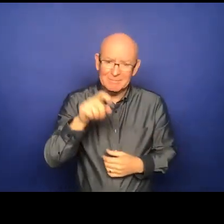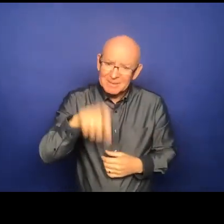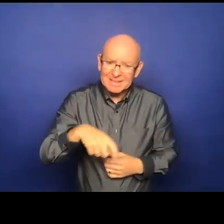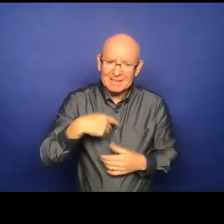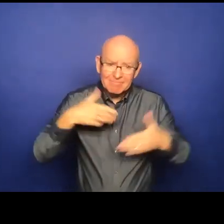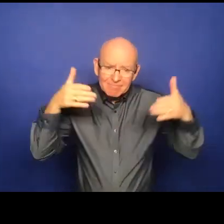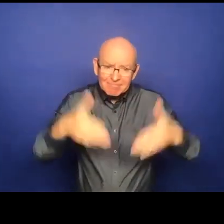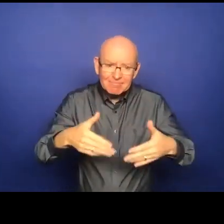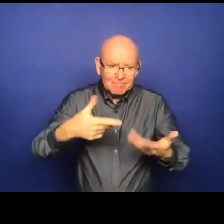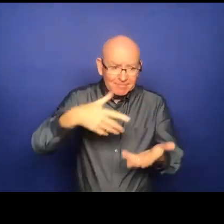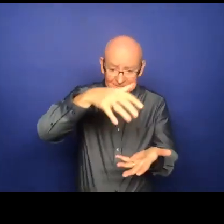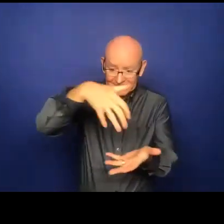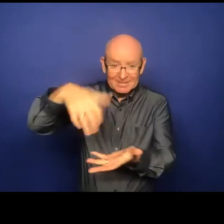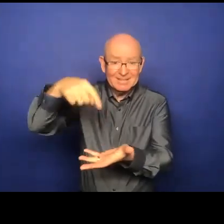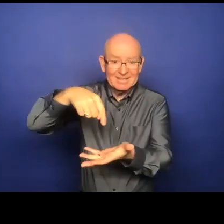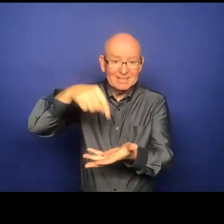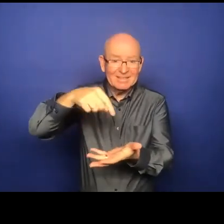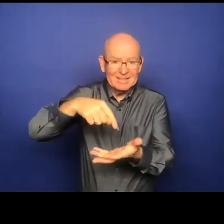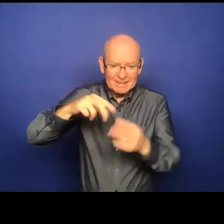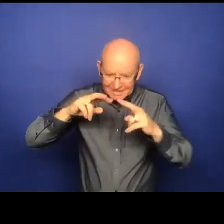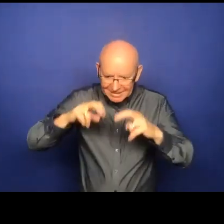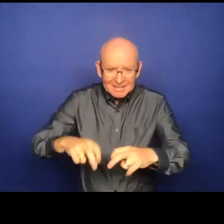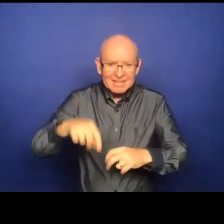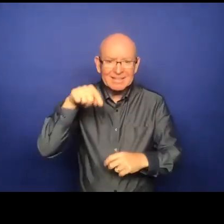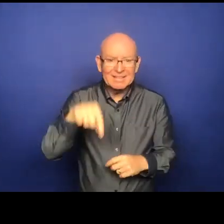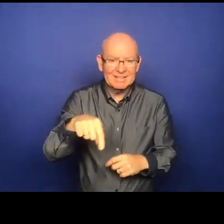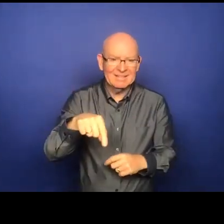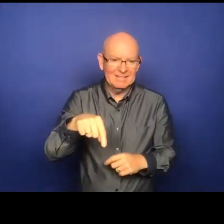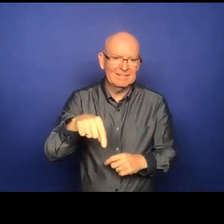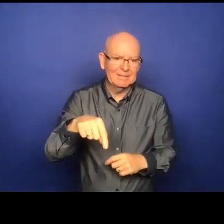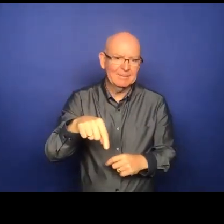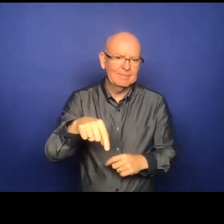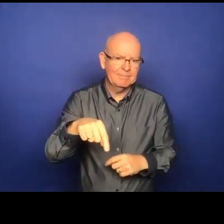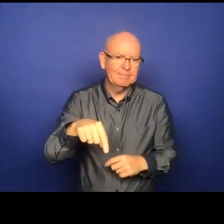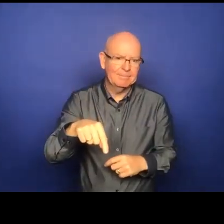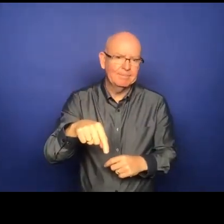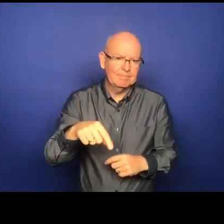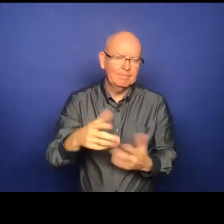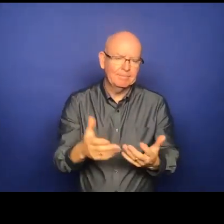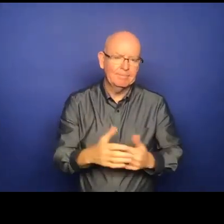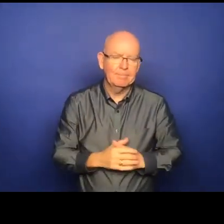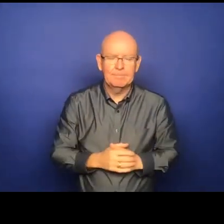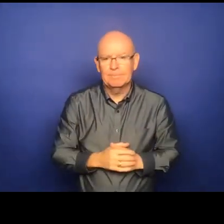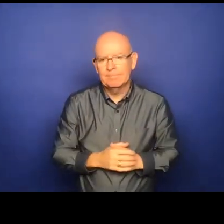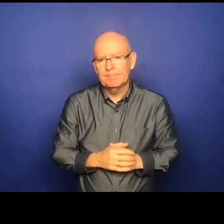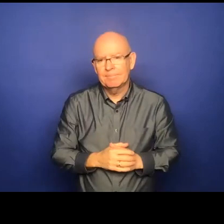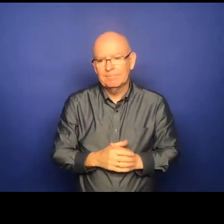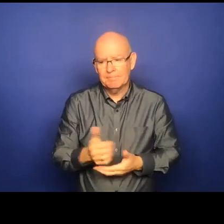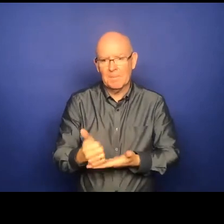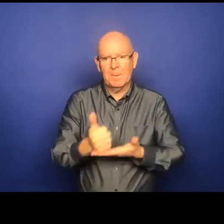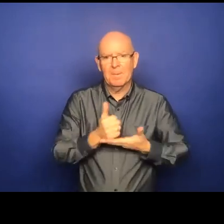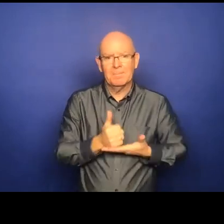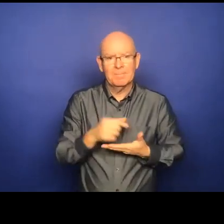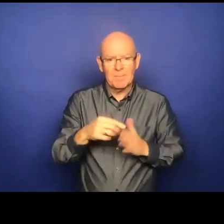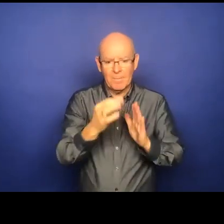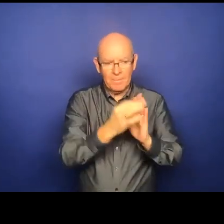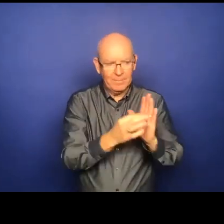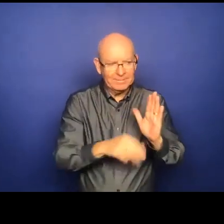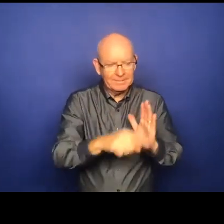attention to how data collection and data analysis